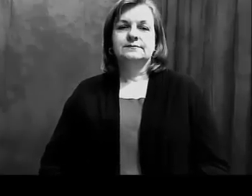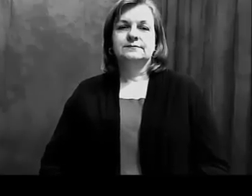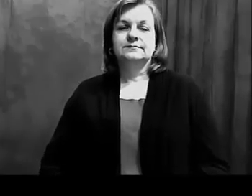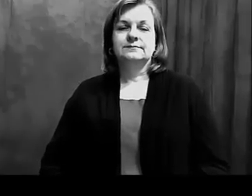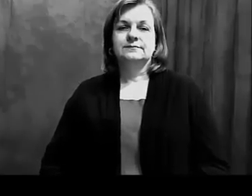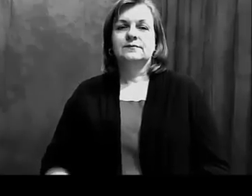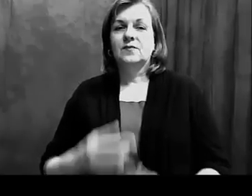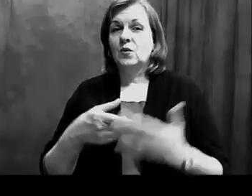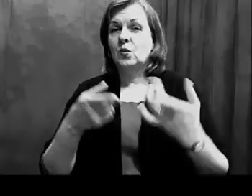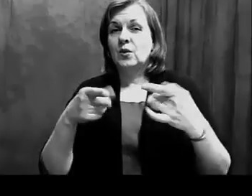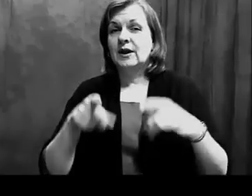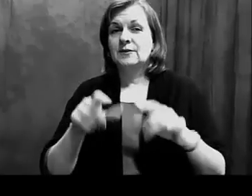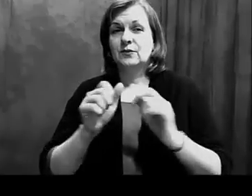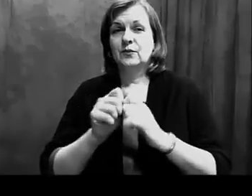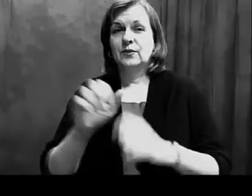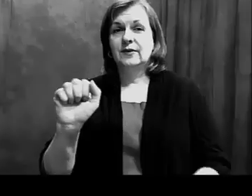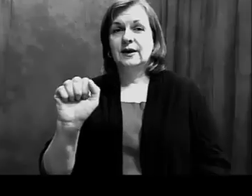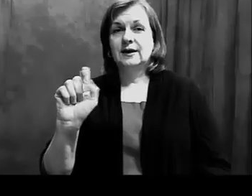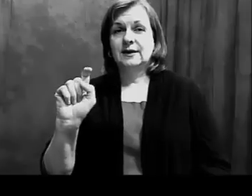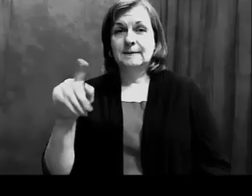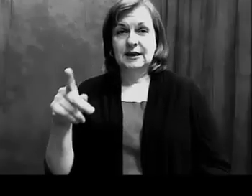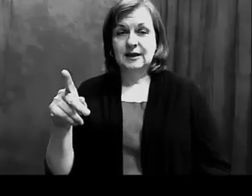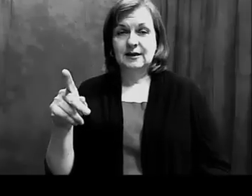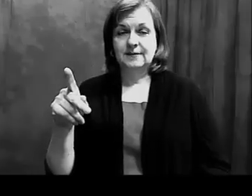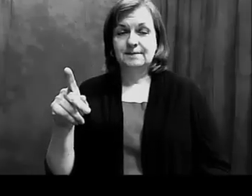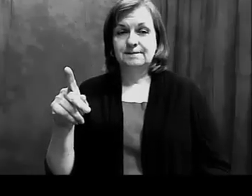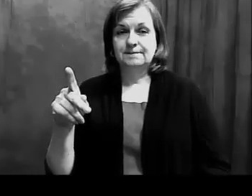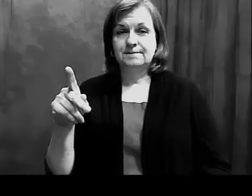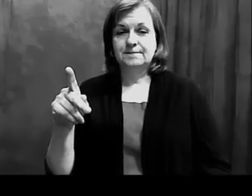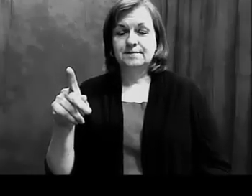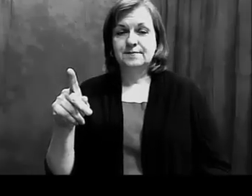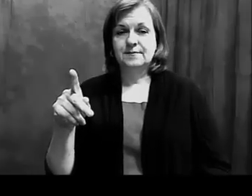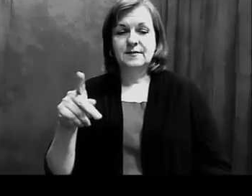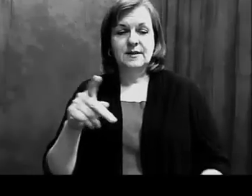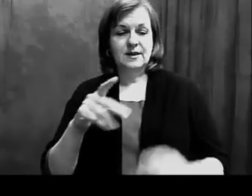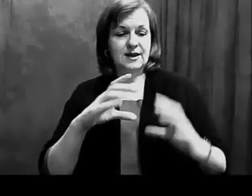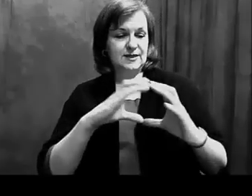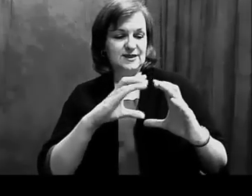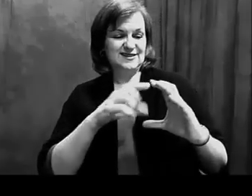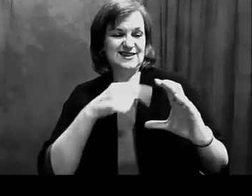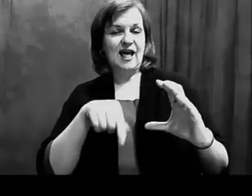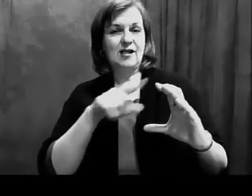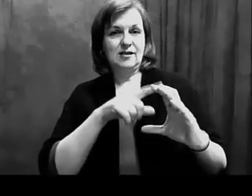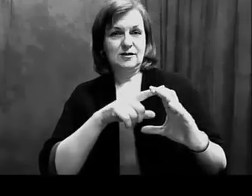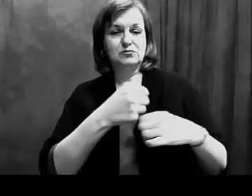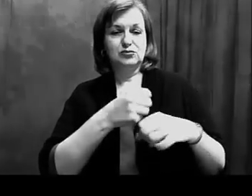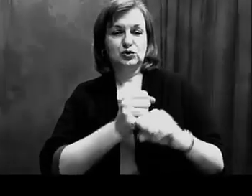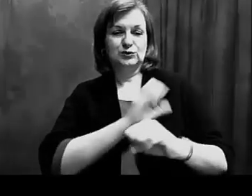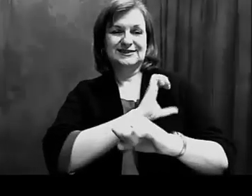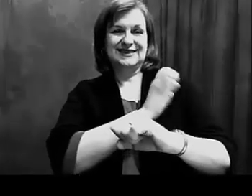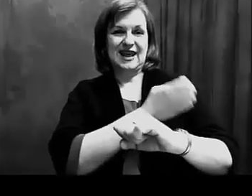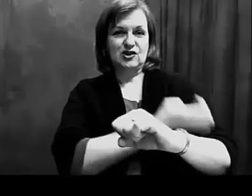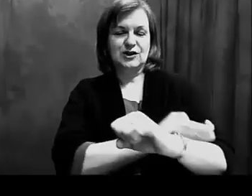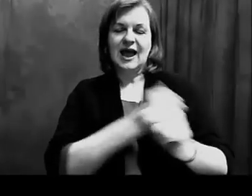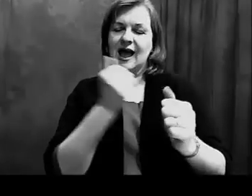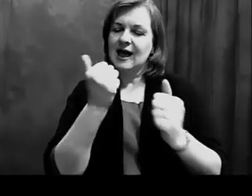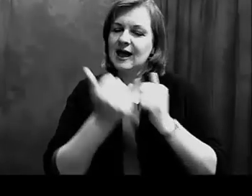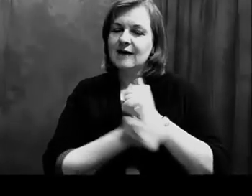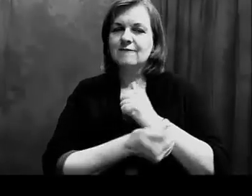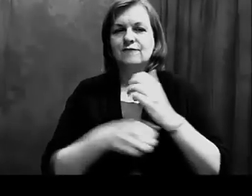with ATP is that we have some level of cellular energy that's produced in everything that we have